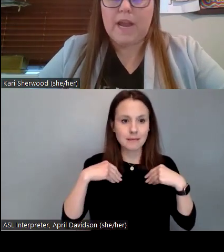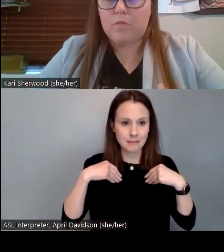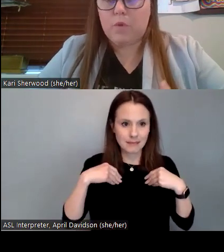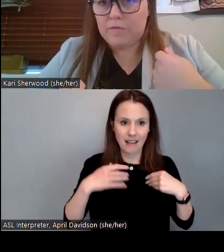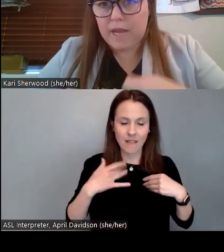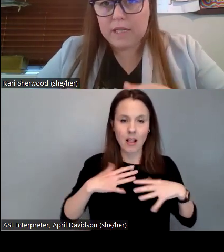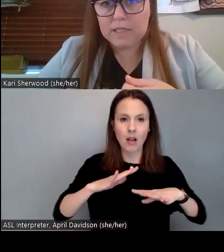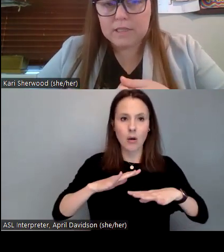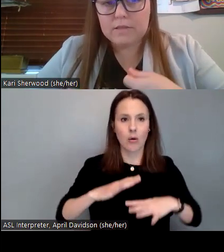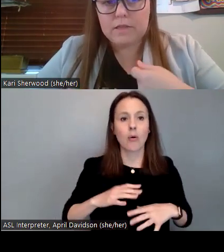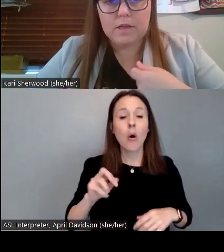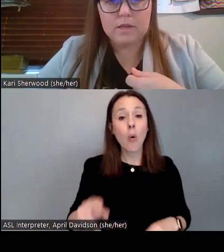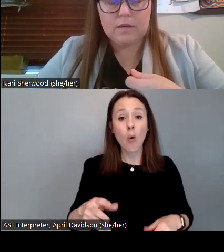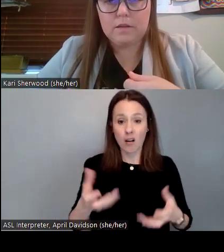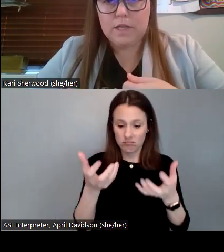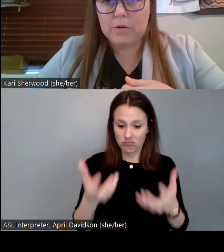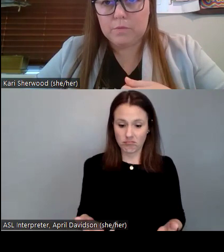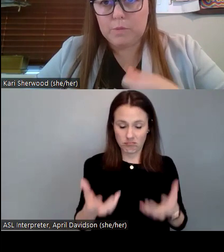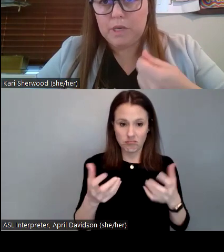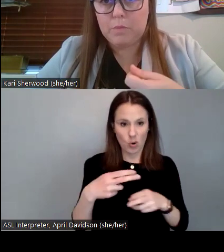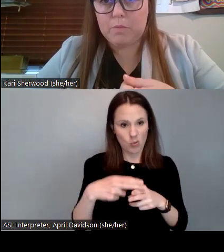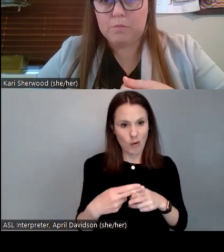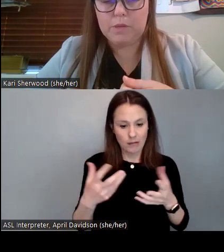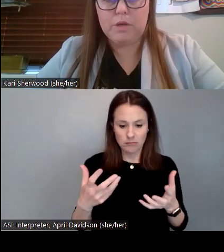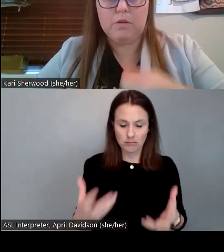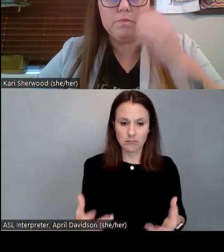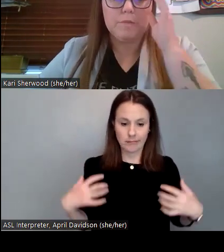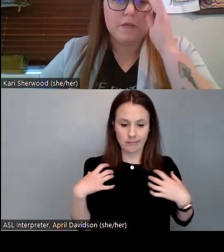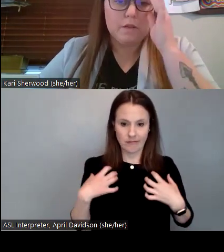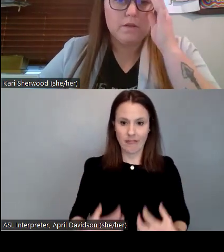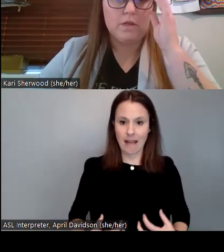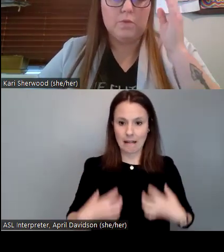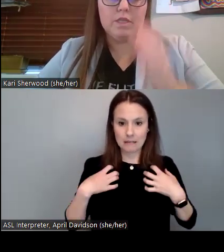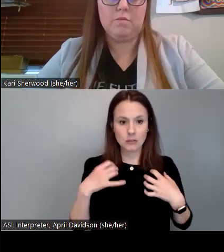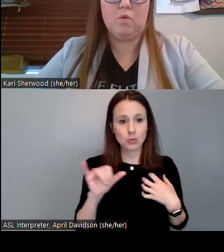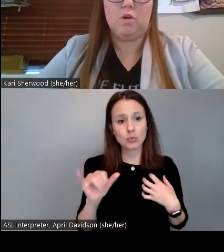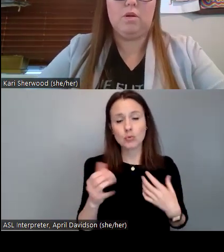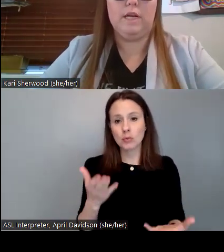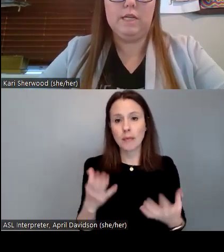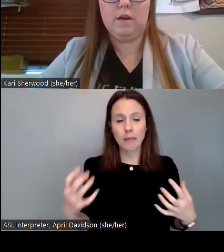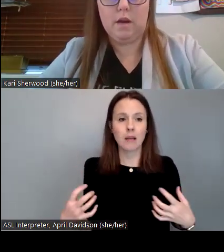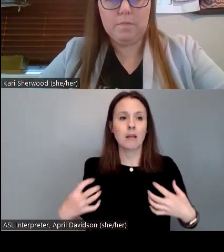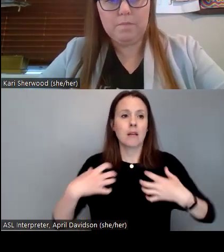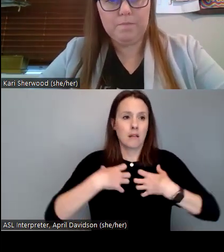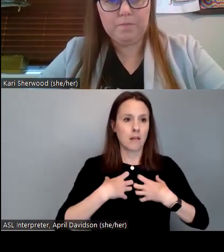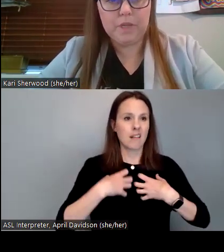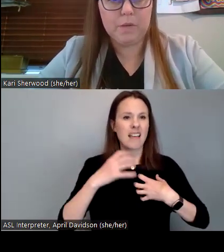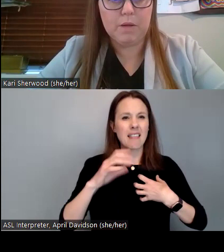Or they have weighted vests that, you know, would probably be something that you would see more in the